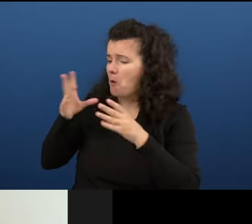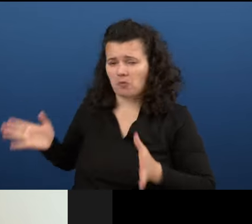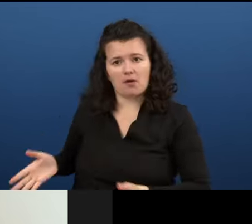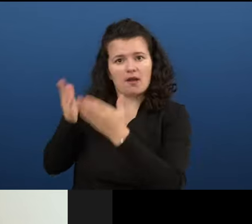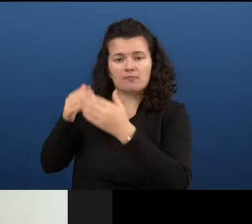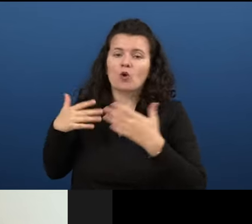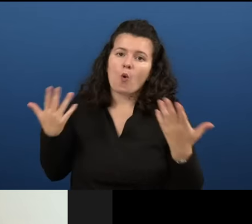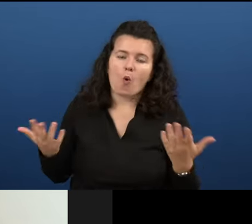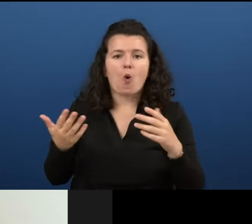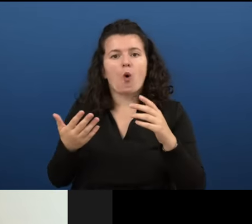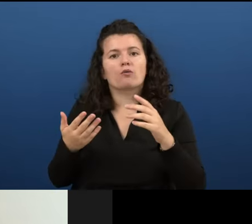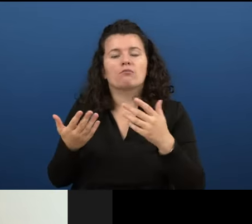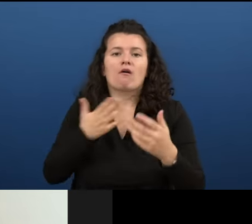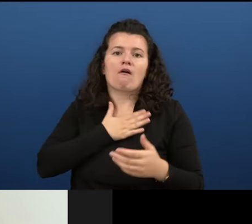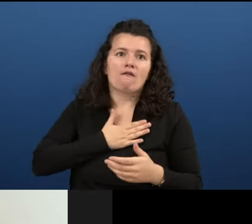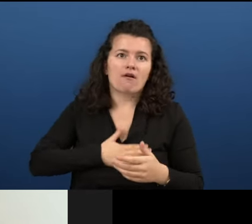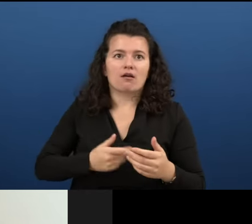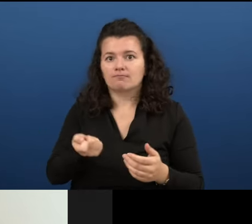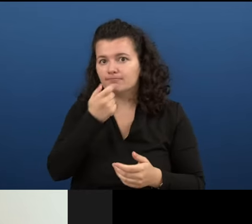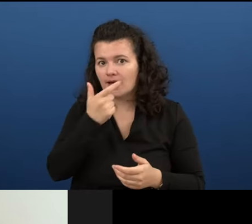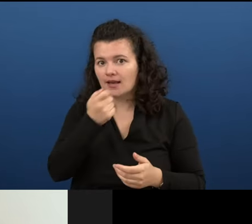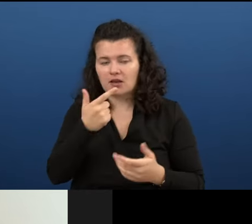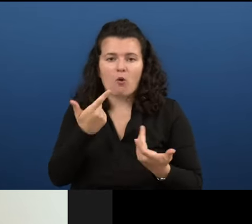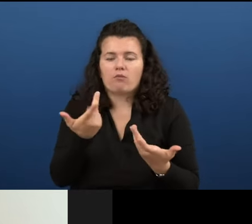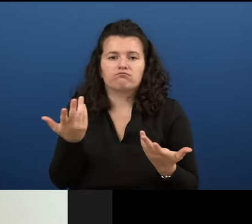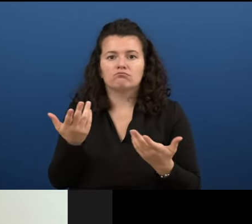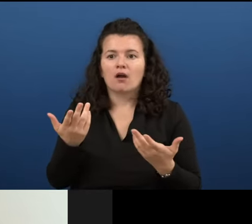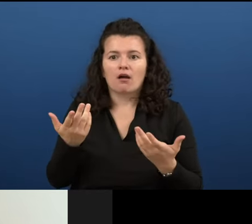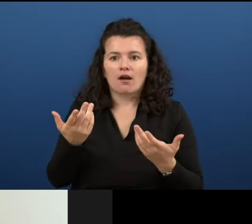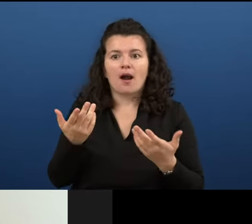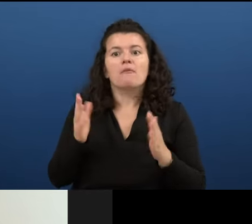to ensure that do so much take care of their physical well being and mental well being